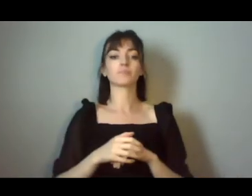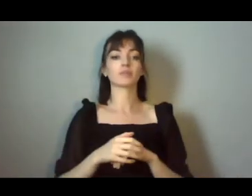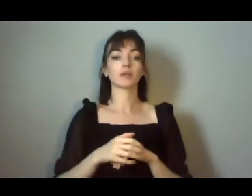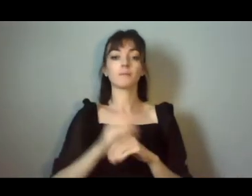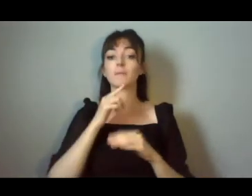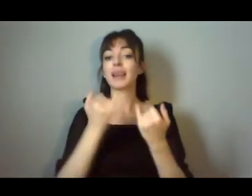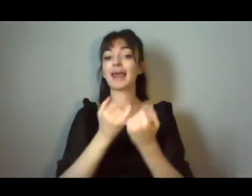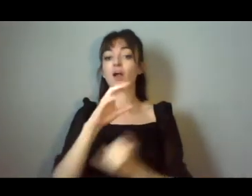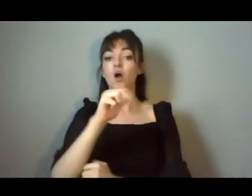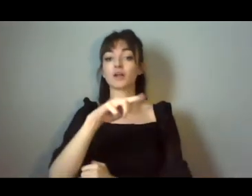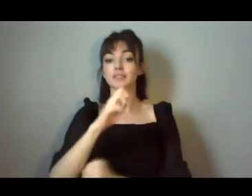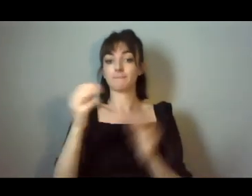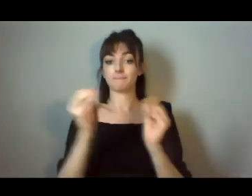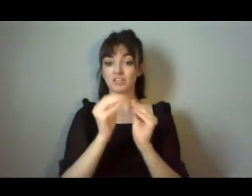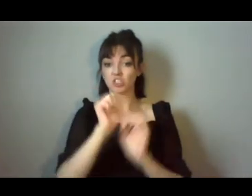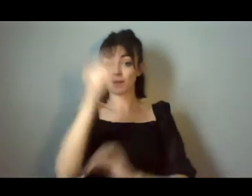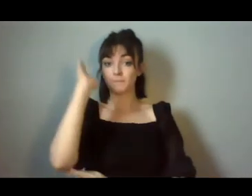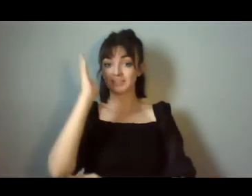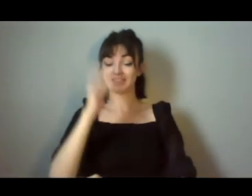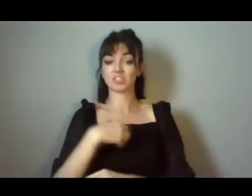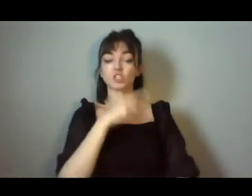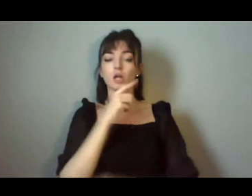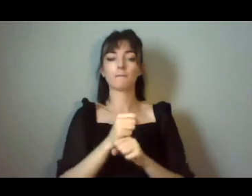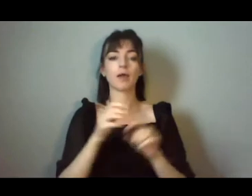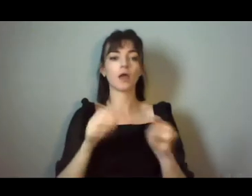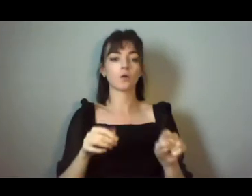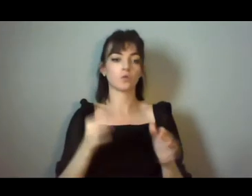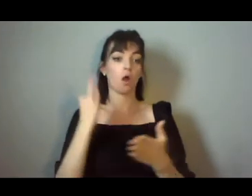in her presentation around the what we often refer to as the right to make an